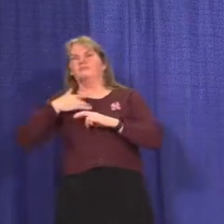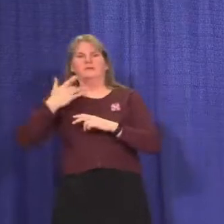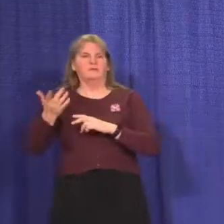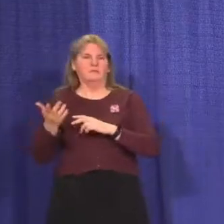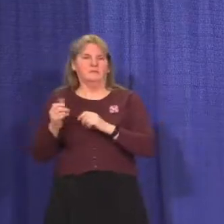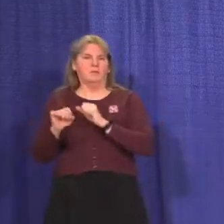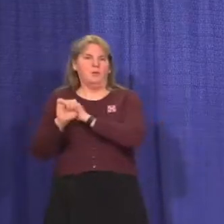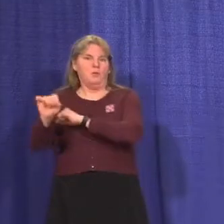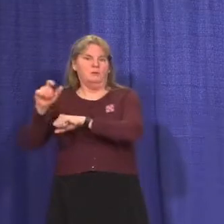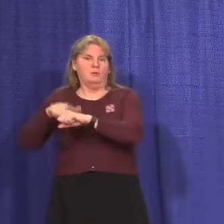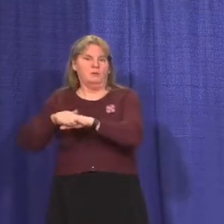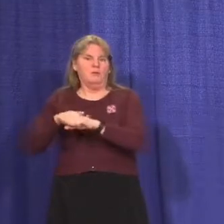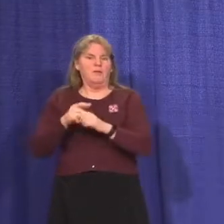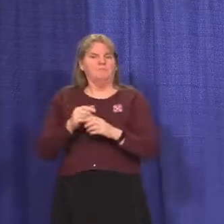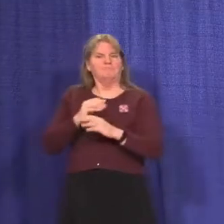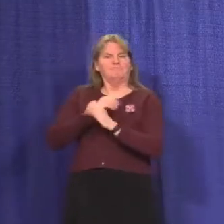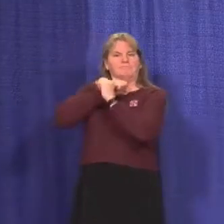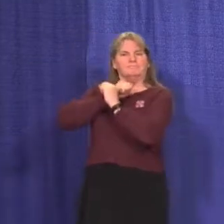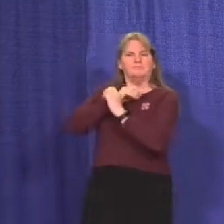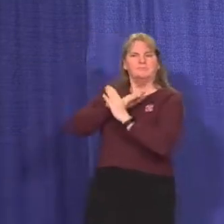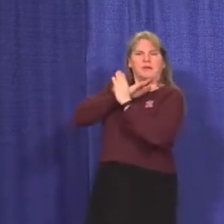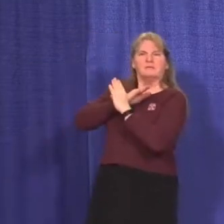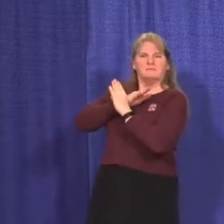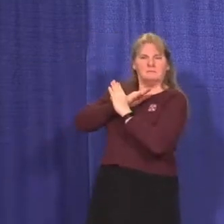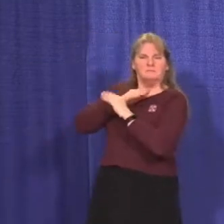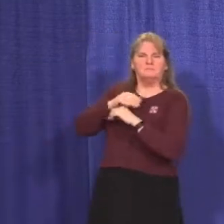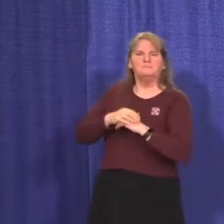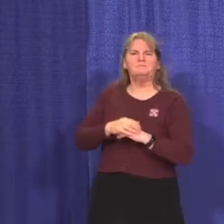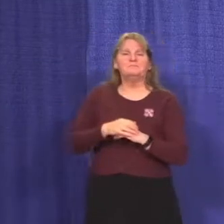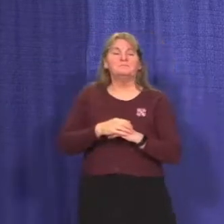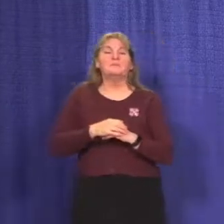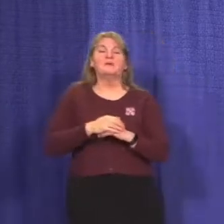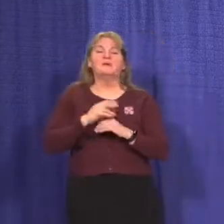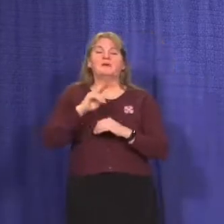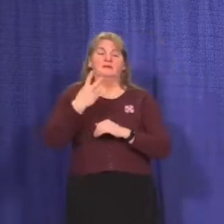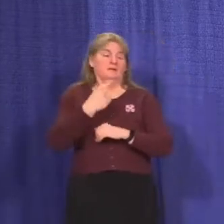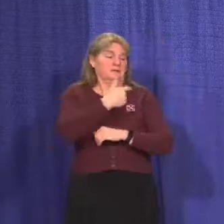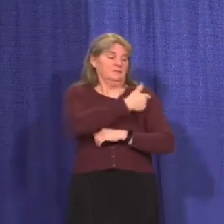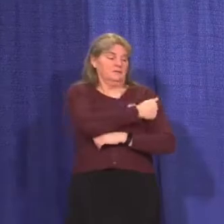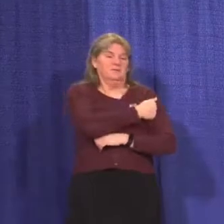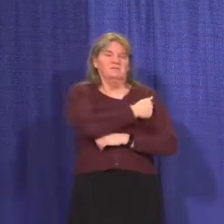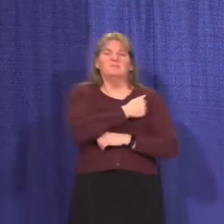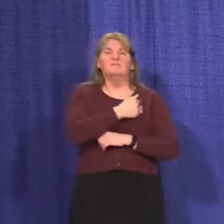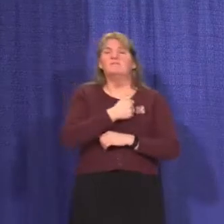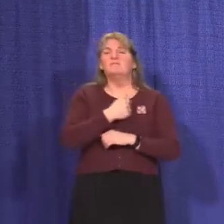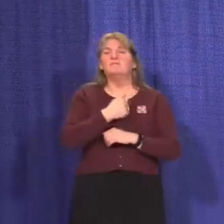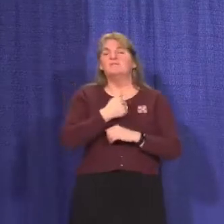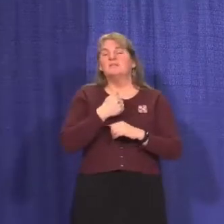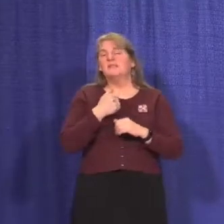When you have received your second dose stay home a few feel ill enough.